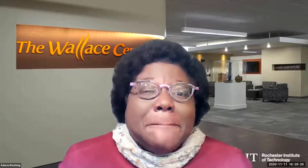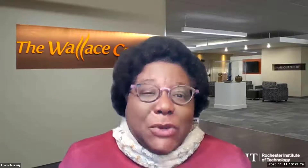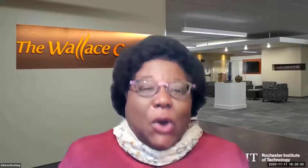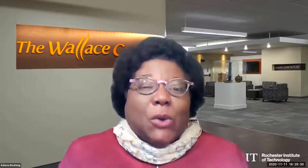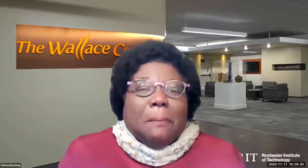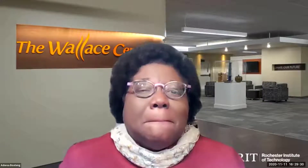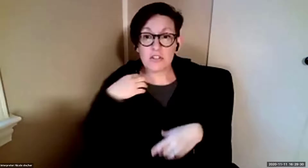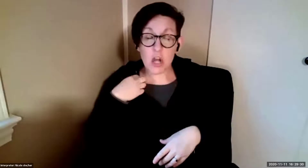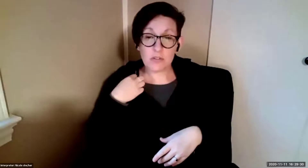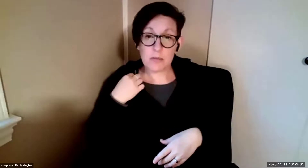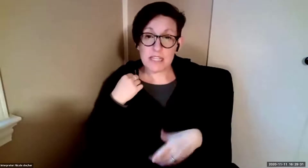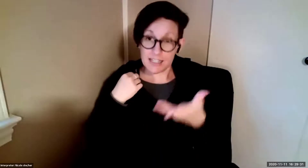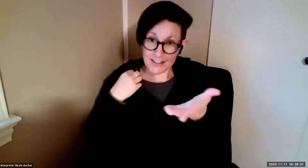Adwoa Boateng: Job. Nicole she/her: This is Joan speaking